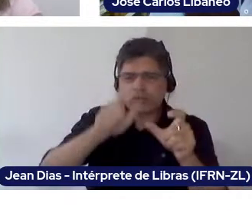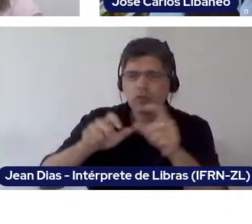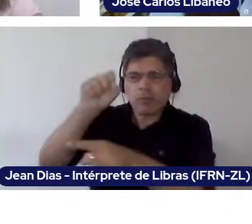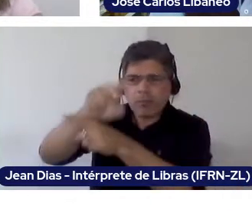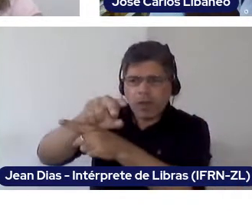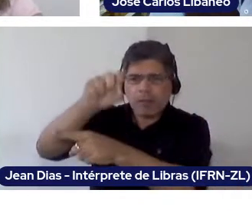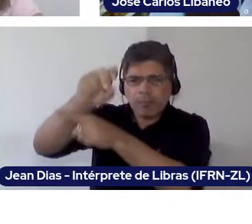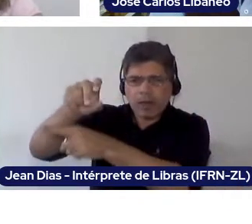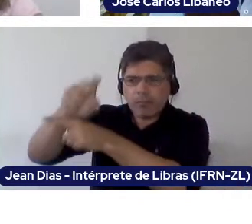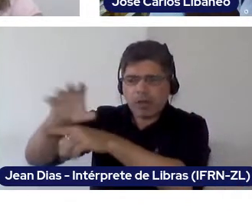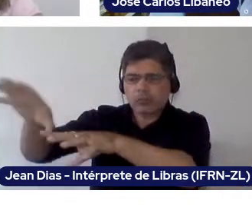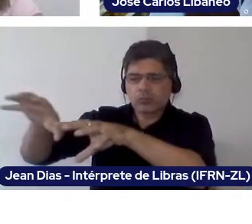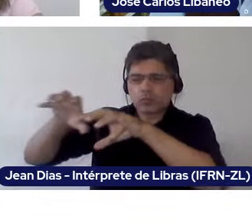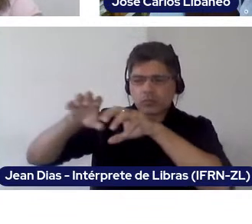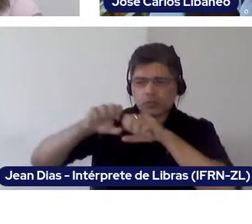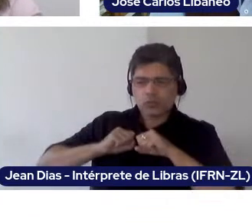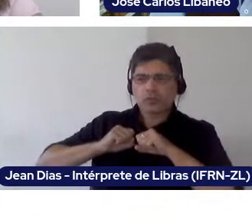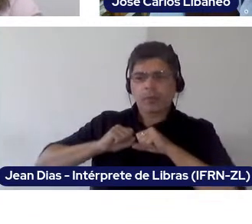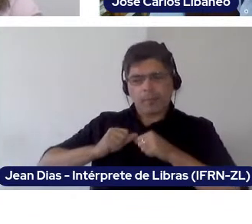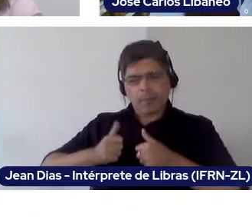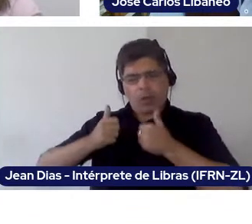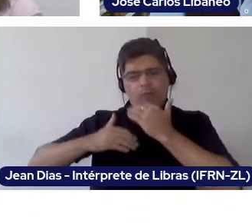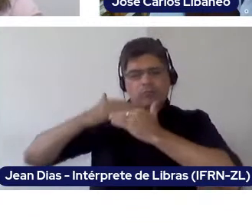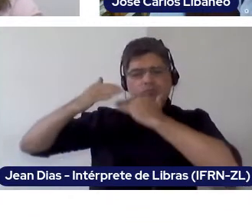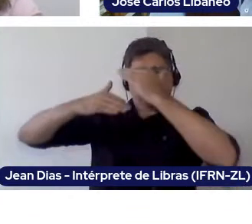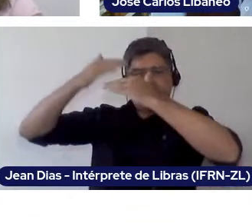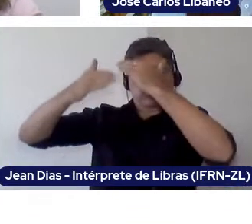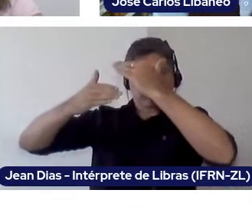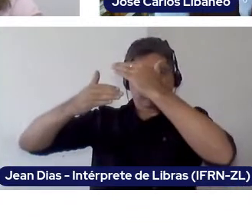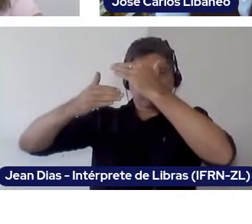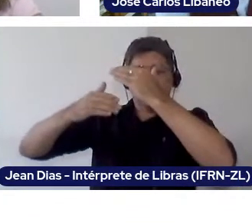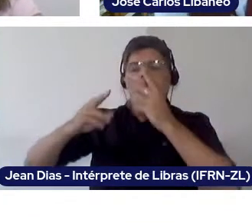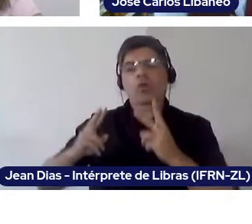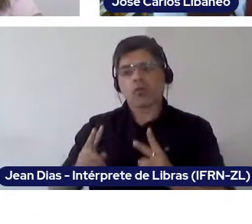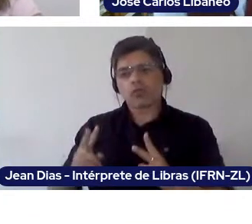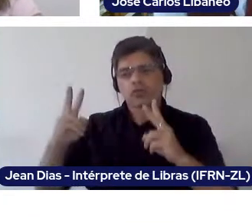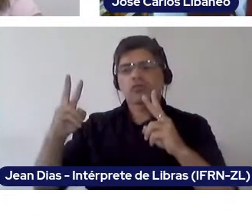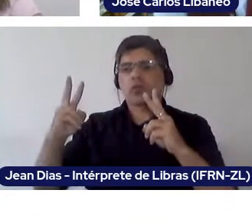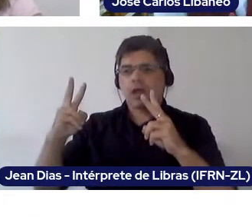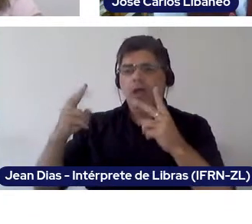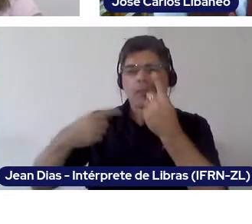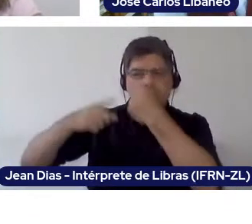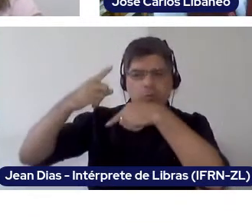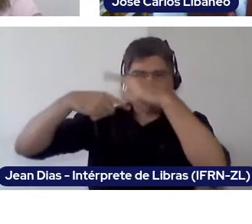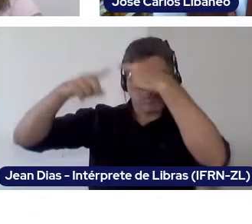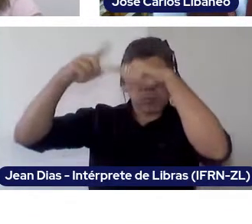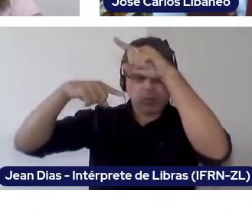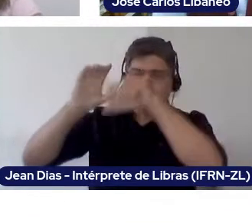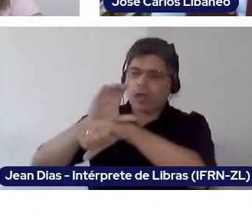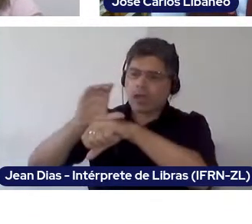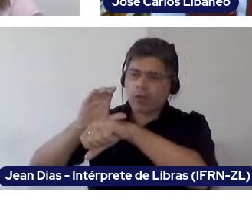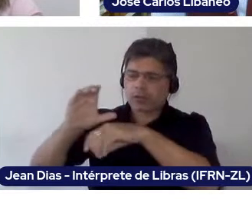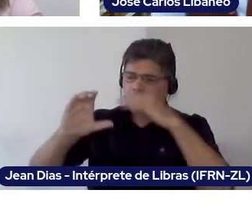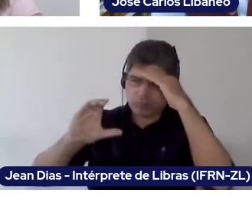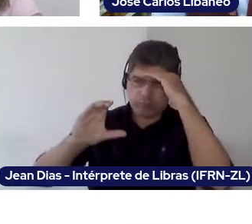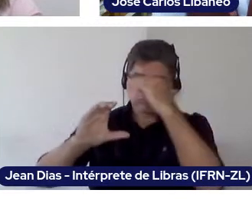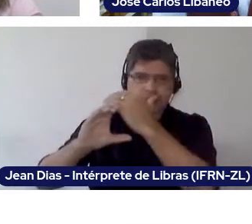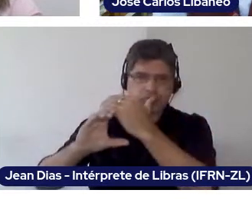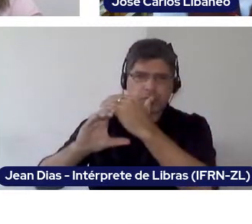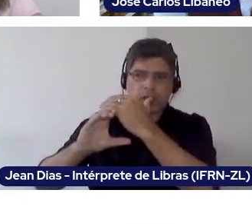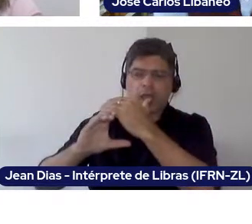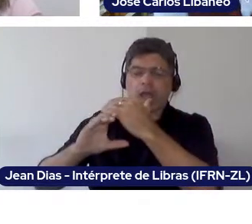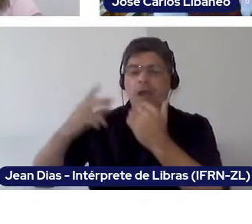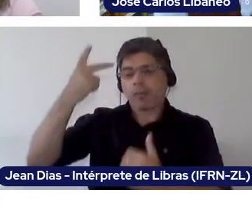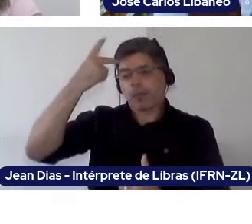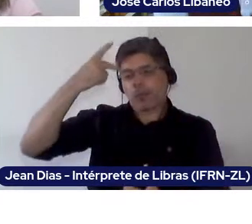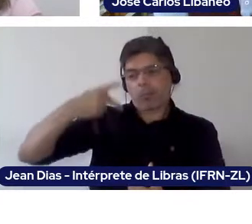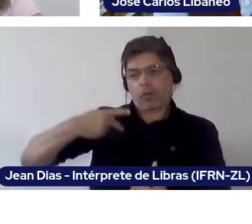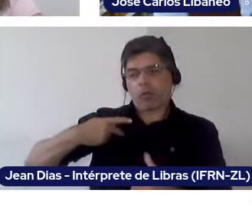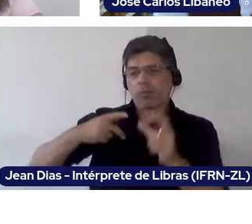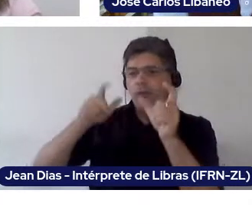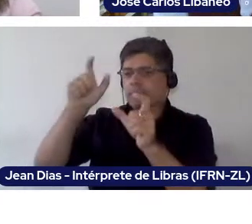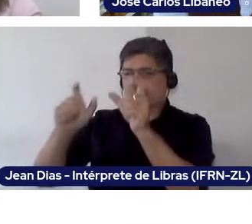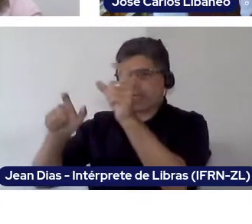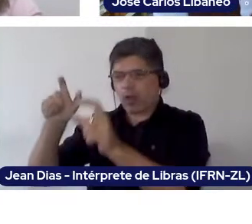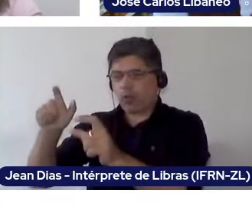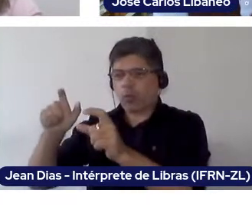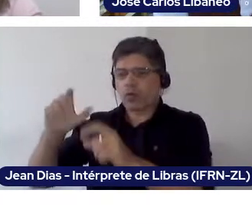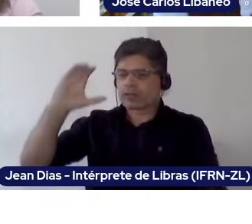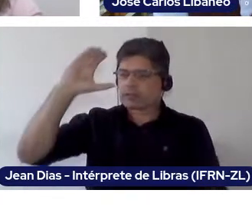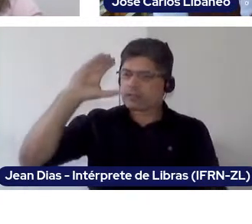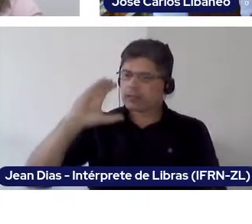so they comply with education's social function, accordingly with article 205, that establishes the importance of the preparation for the exercise of citizenship and job qualification.